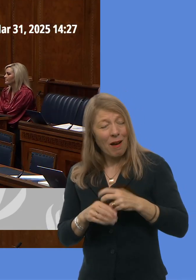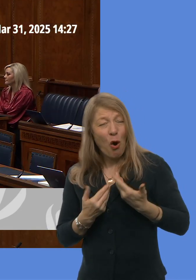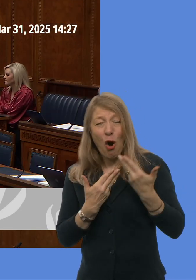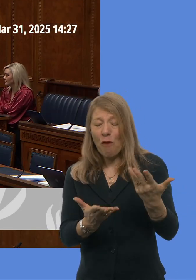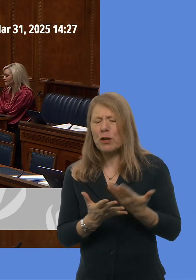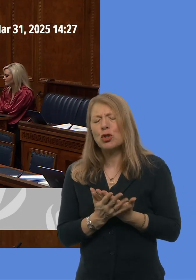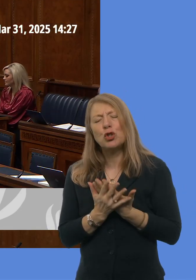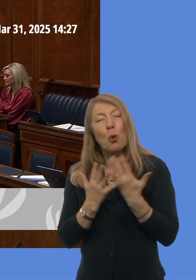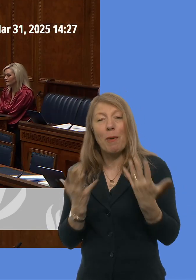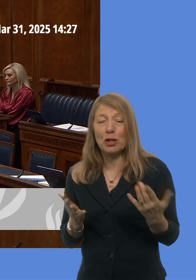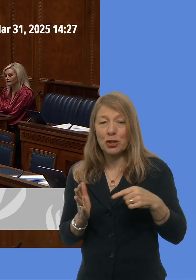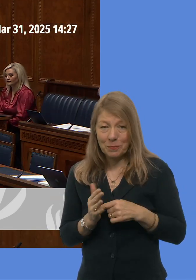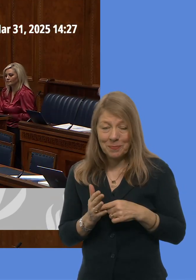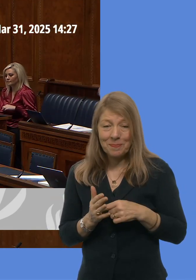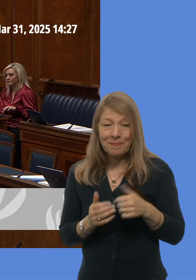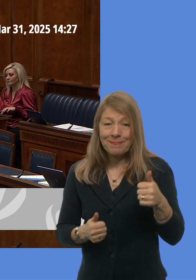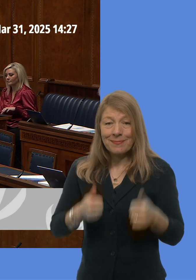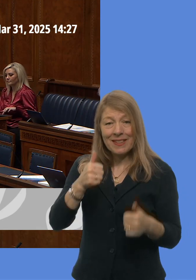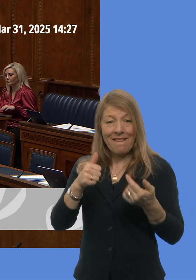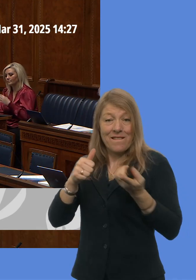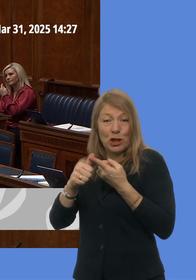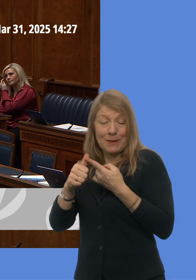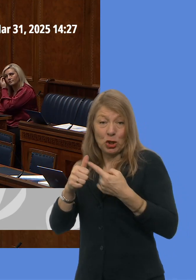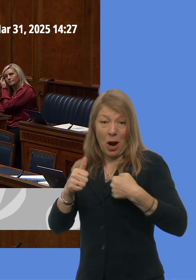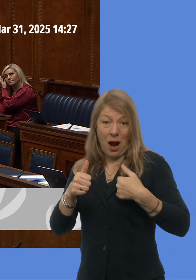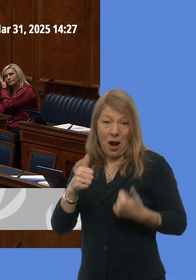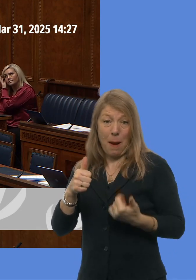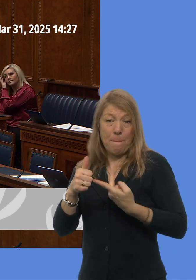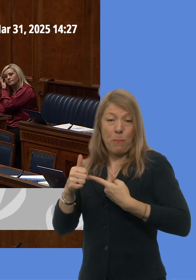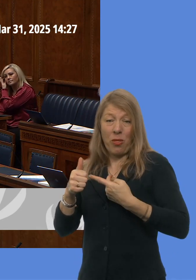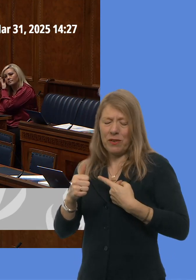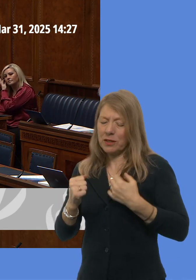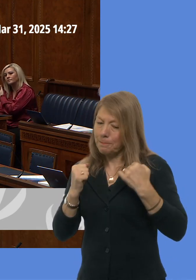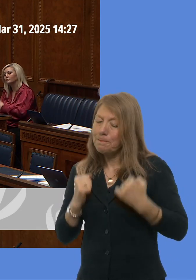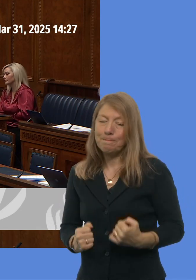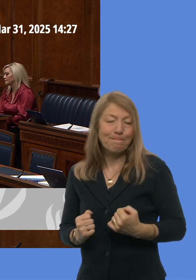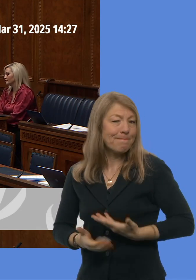The First Minister and I are fully committed to building on the relationships we have not just in D.C. but in key locations